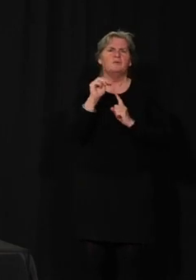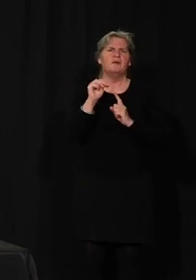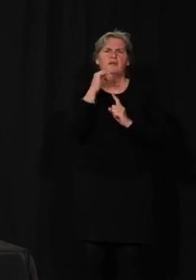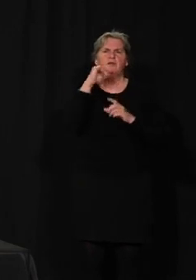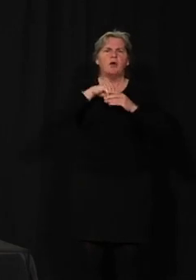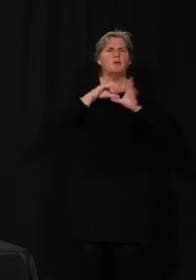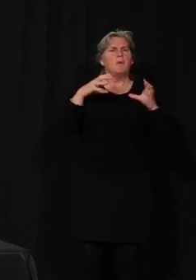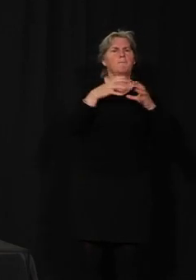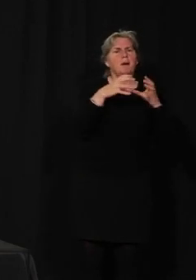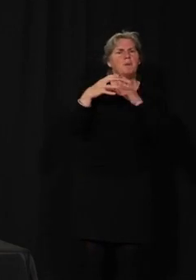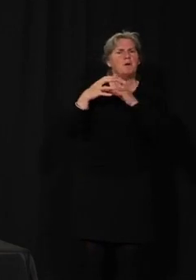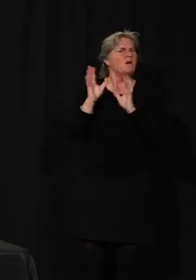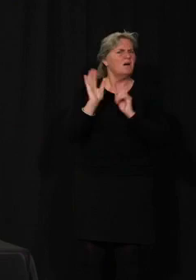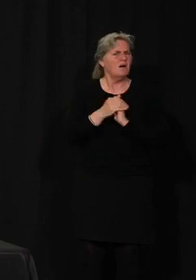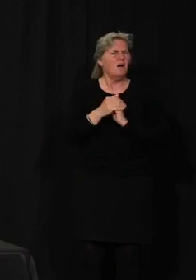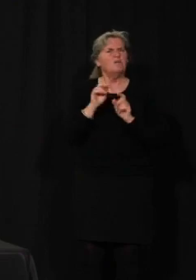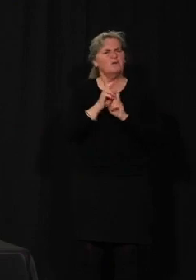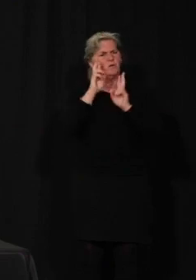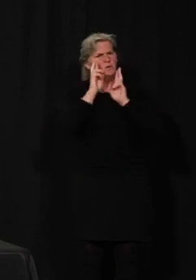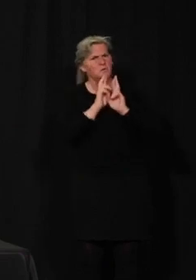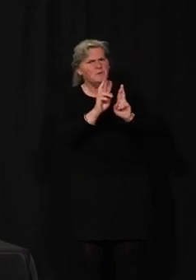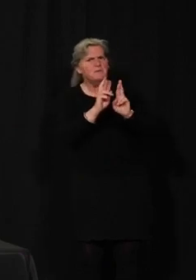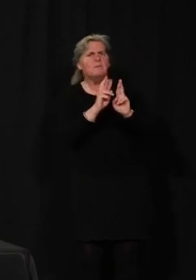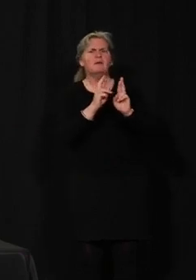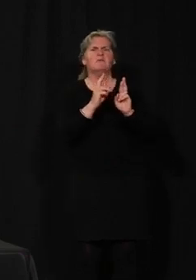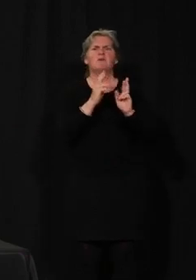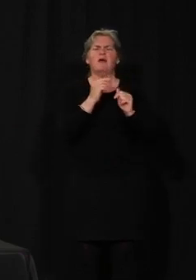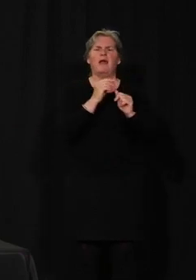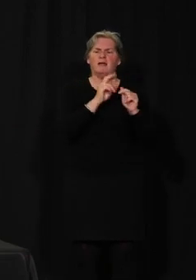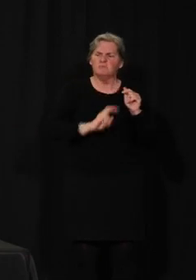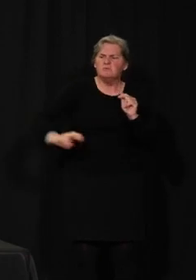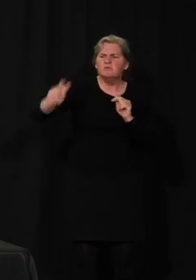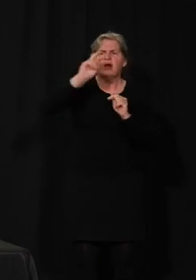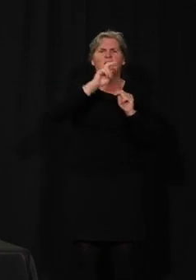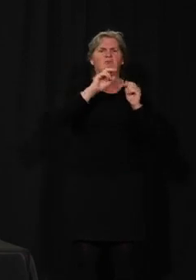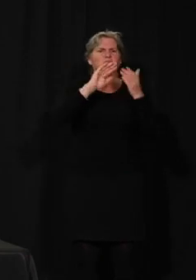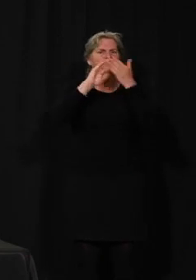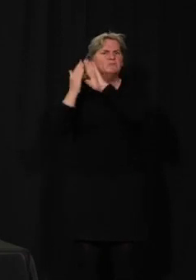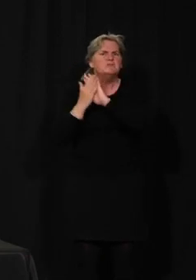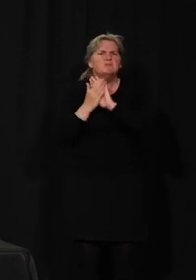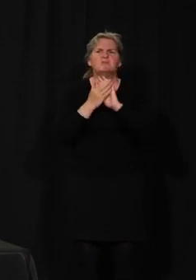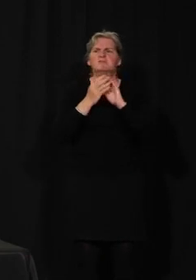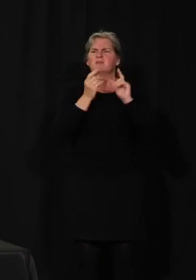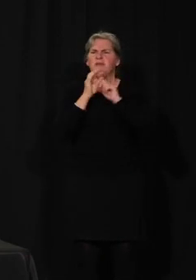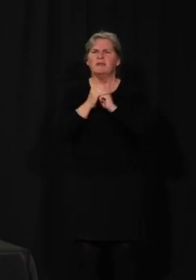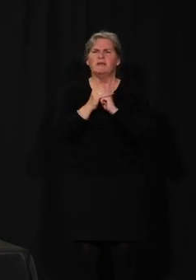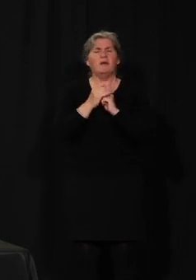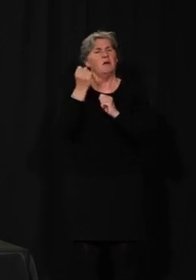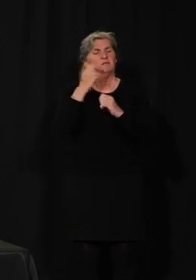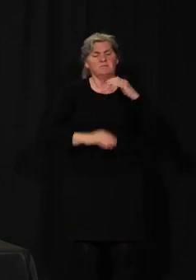bubble, the respectful and travl responsibly in our communities,o not gather in groups of more thn